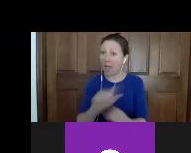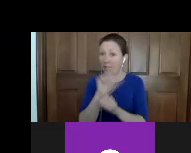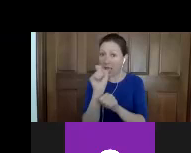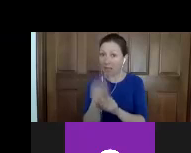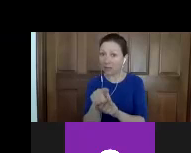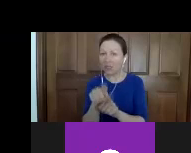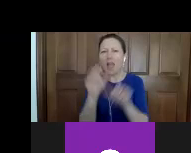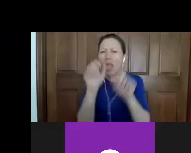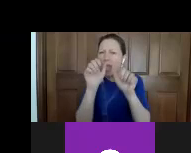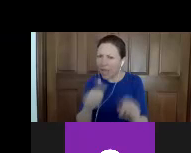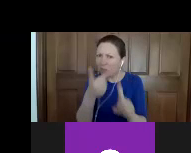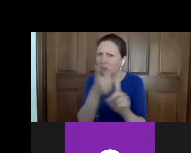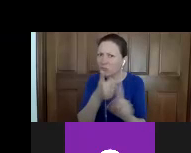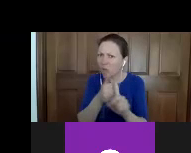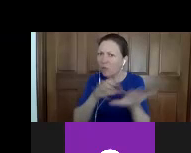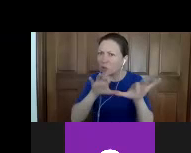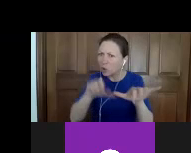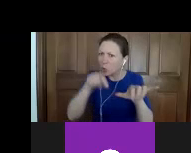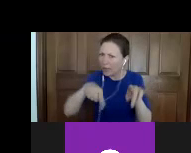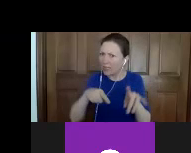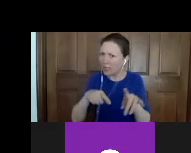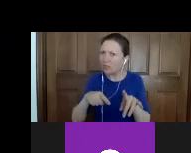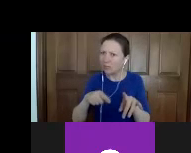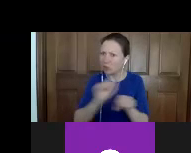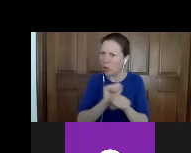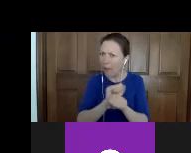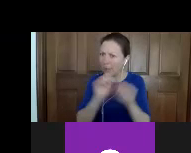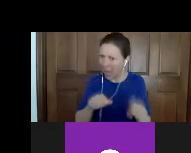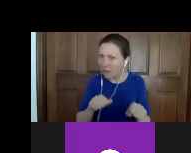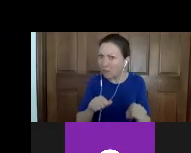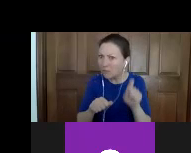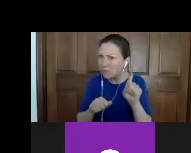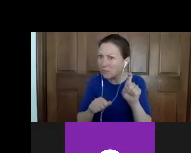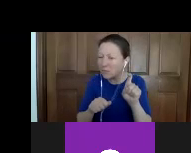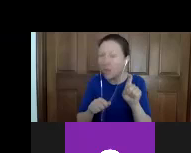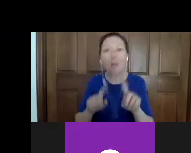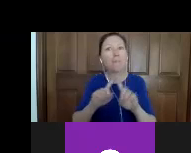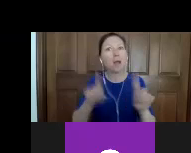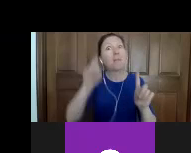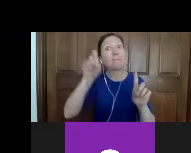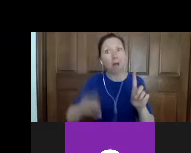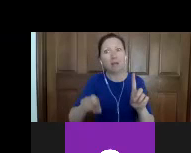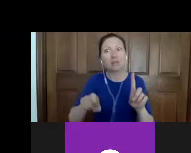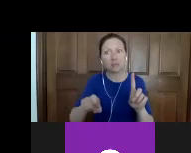can you demonstrate this job. They just have to ask it of everyone else.